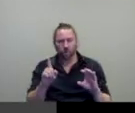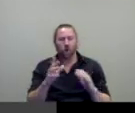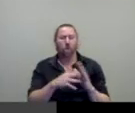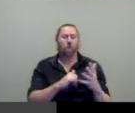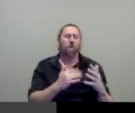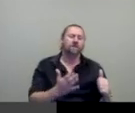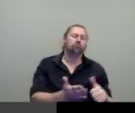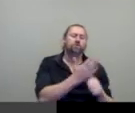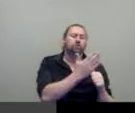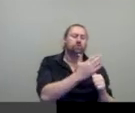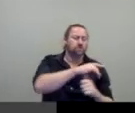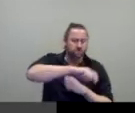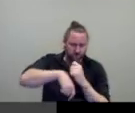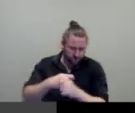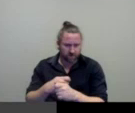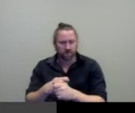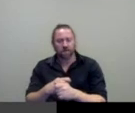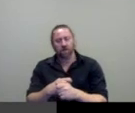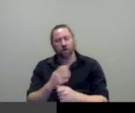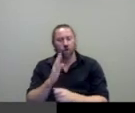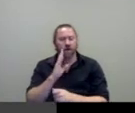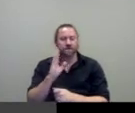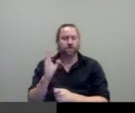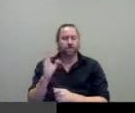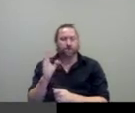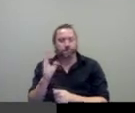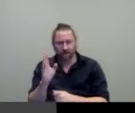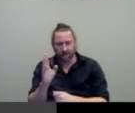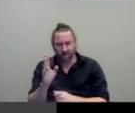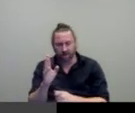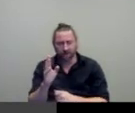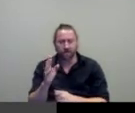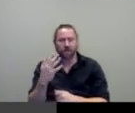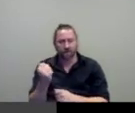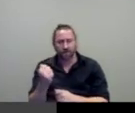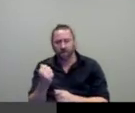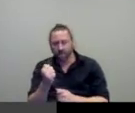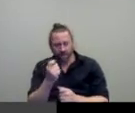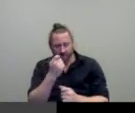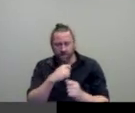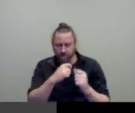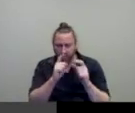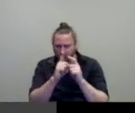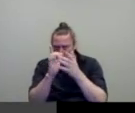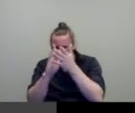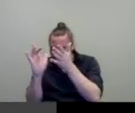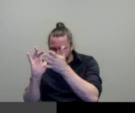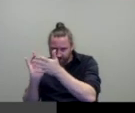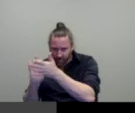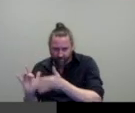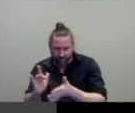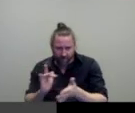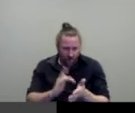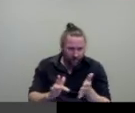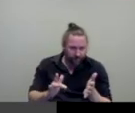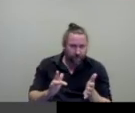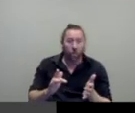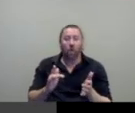repeating in the contemporary versions there are parts that have been erased parts that have been